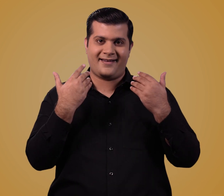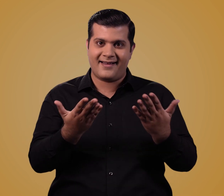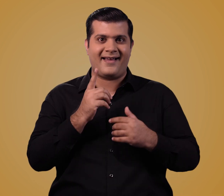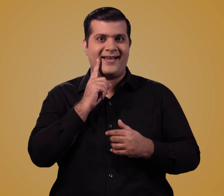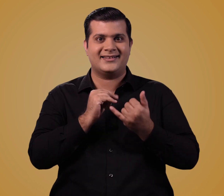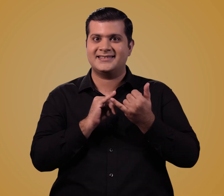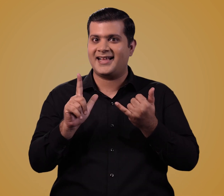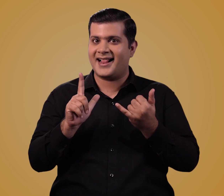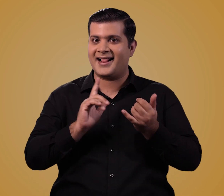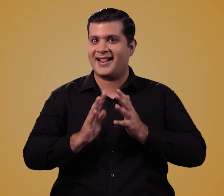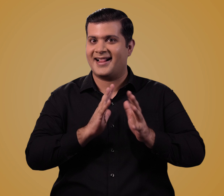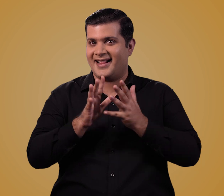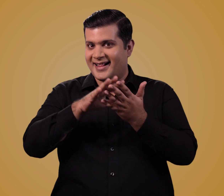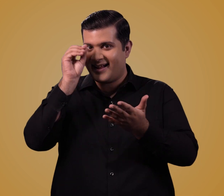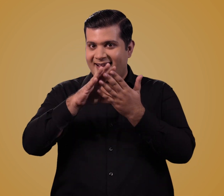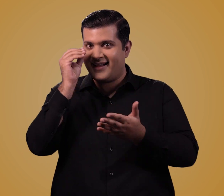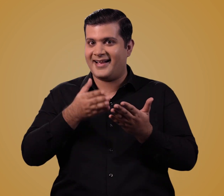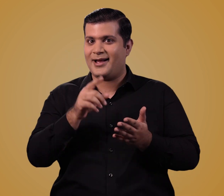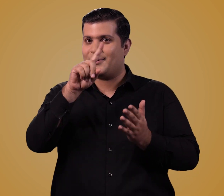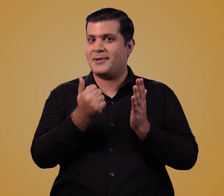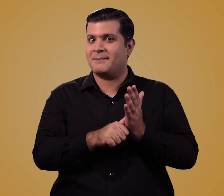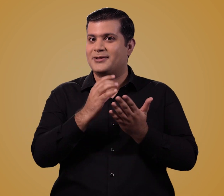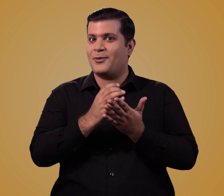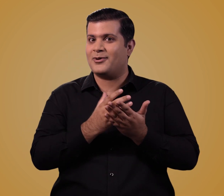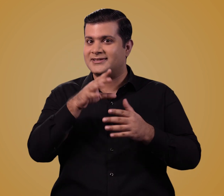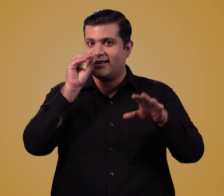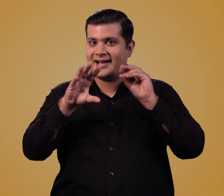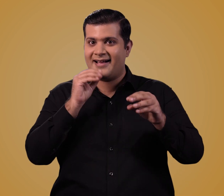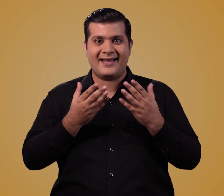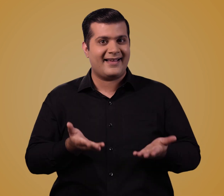Exactly, it is about the new ISL 1 month course.